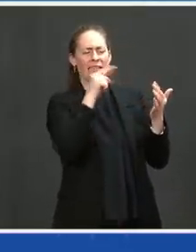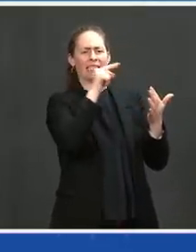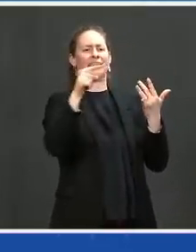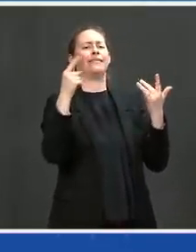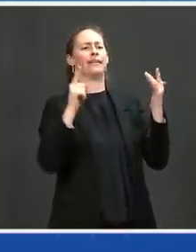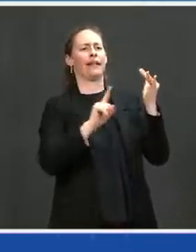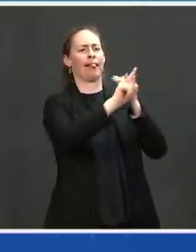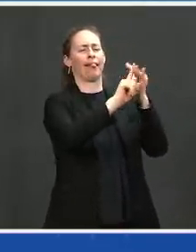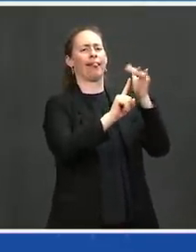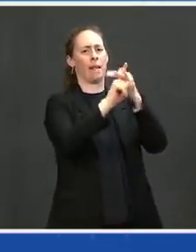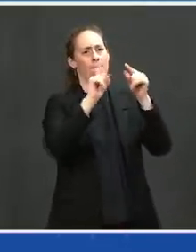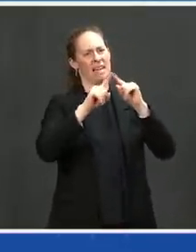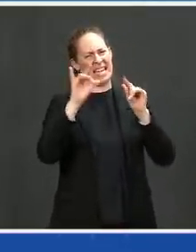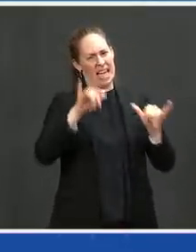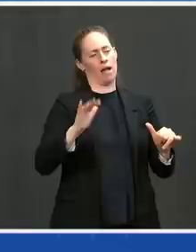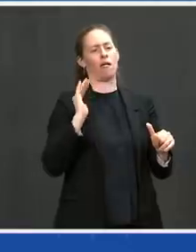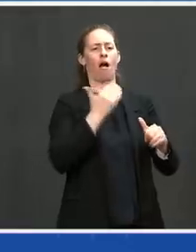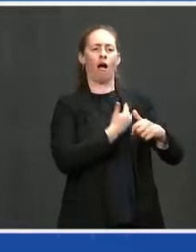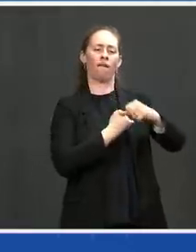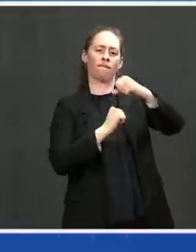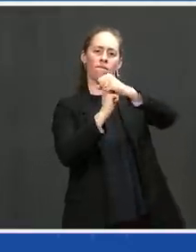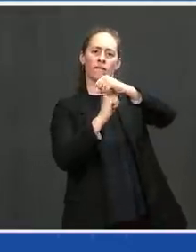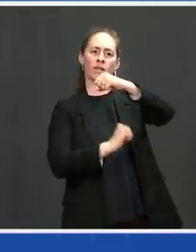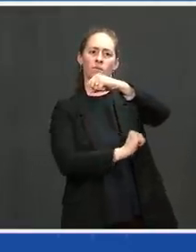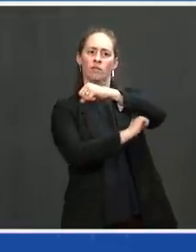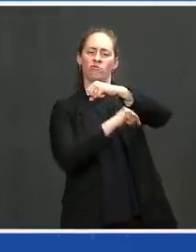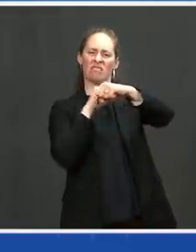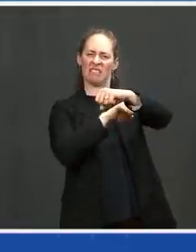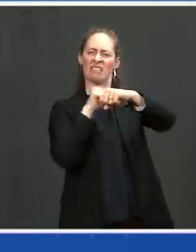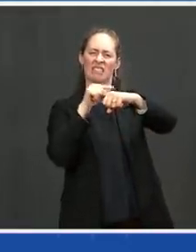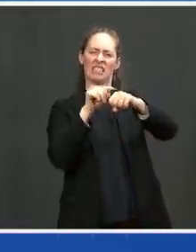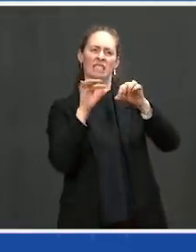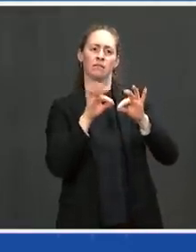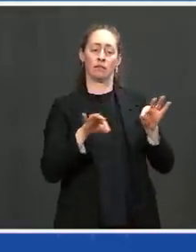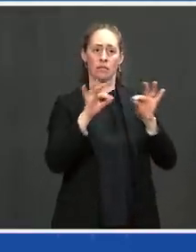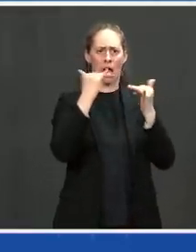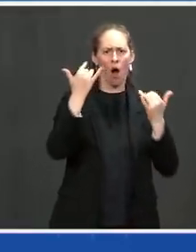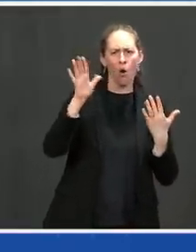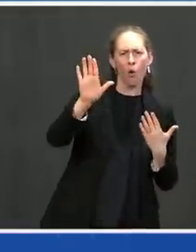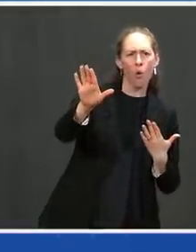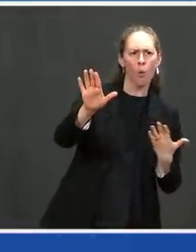And as long as you and your country continues to so blatantly violate human rights,